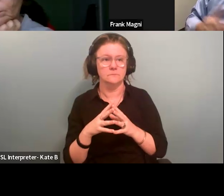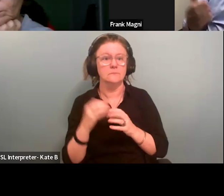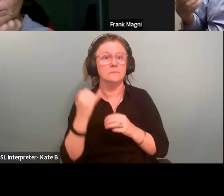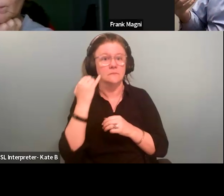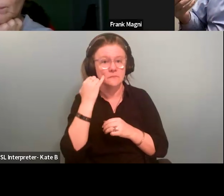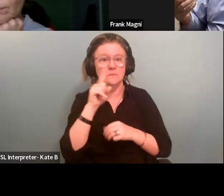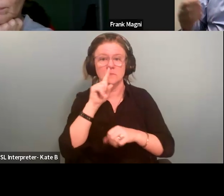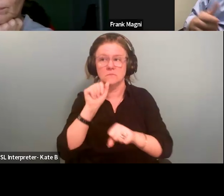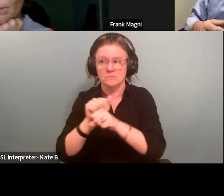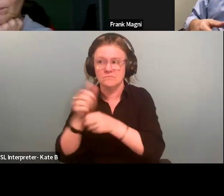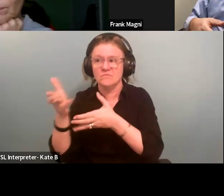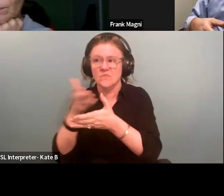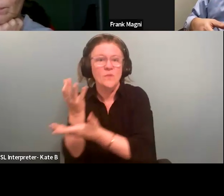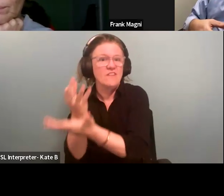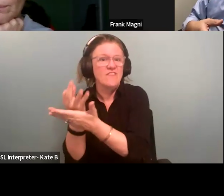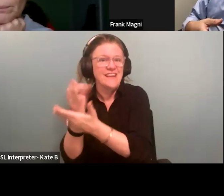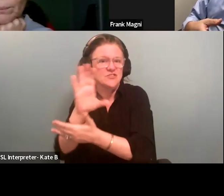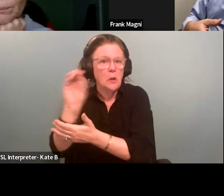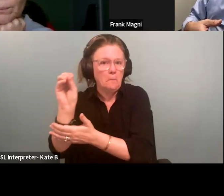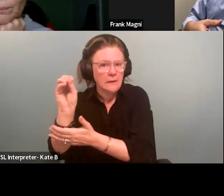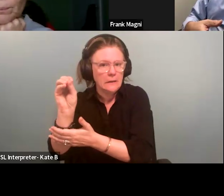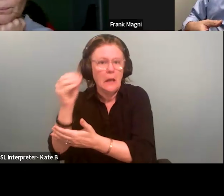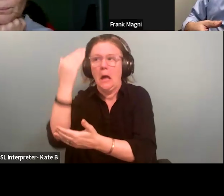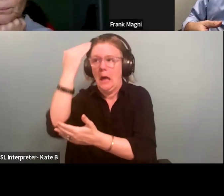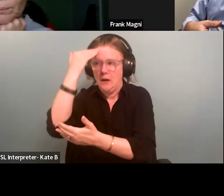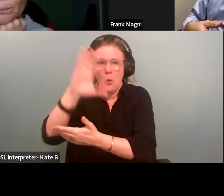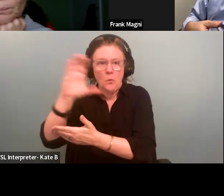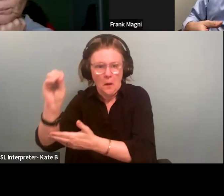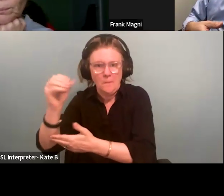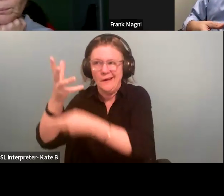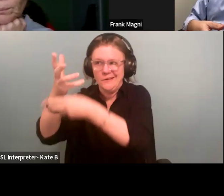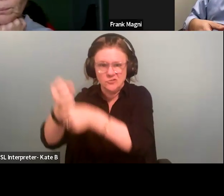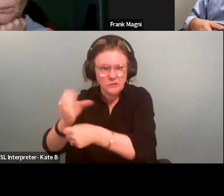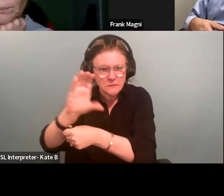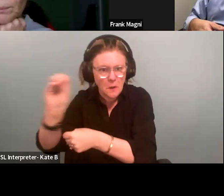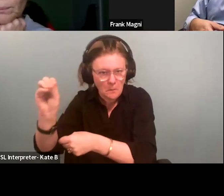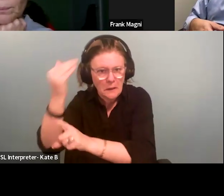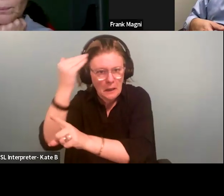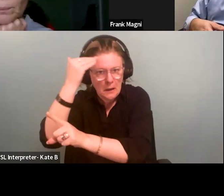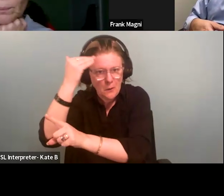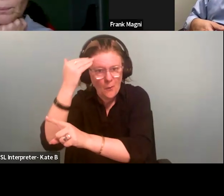with a financial company. Otherwise, I think nowadays, you really--